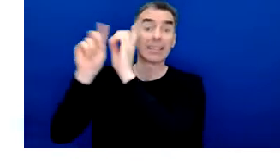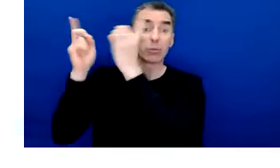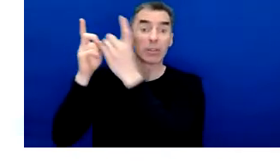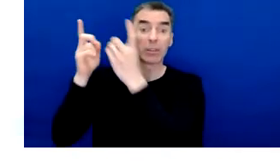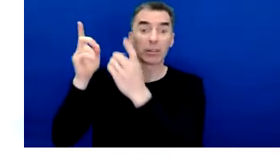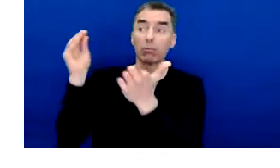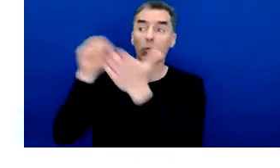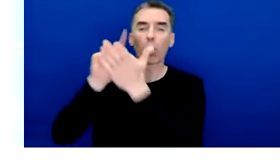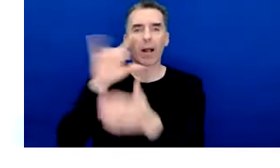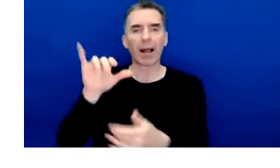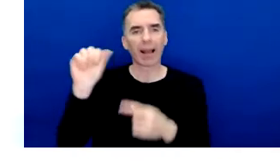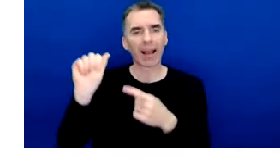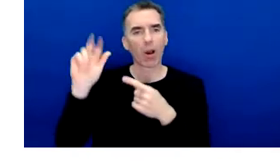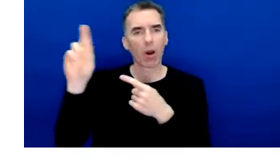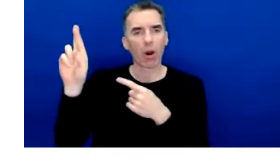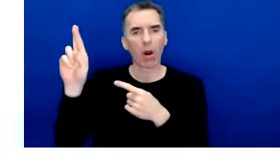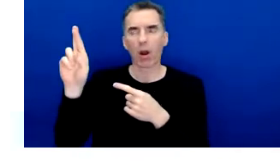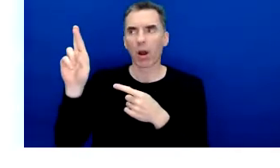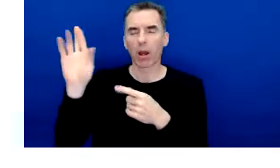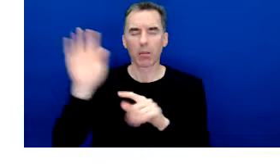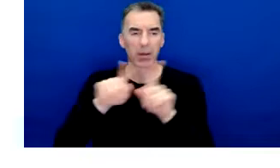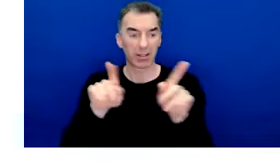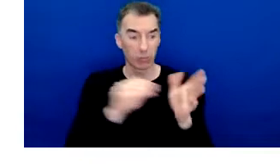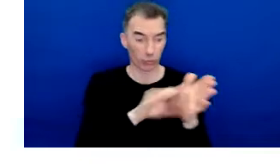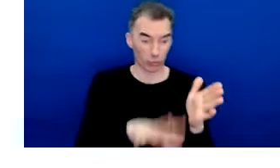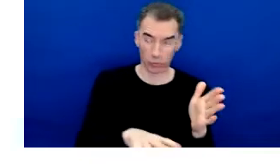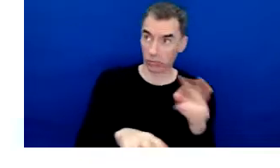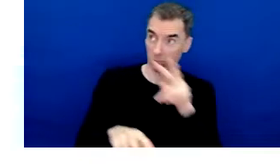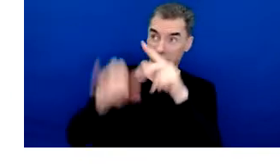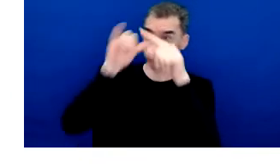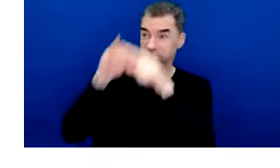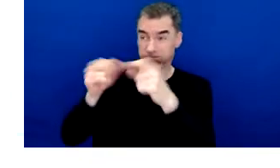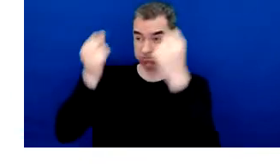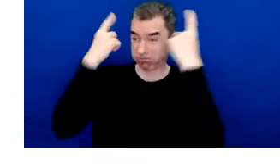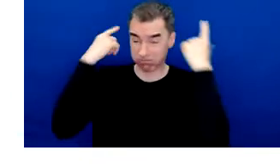instead of what it means to the student if you need the services.